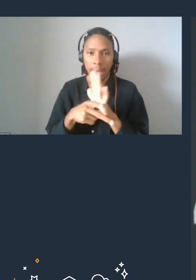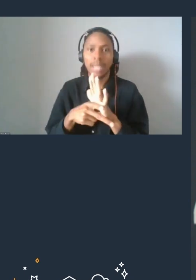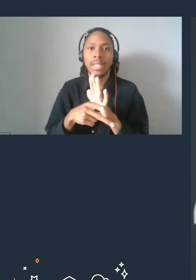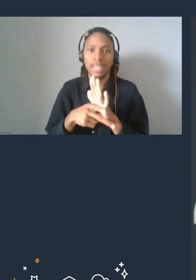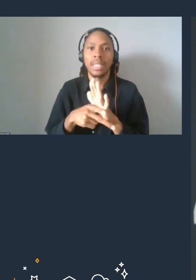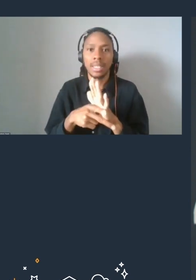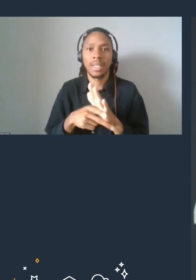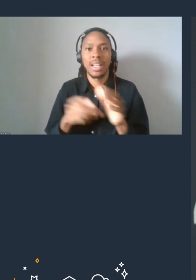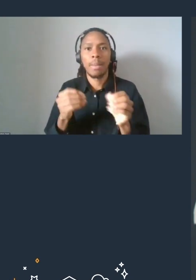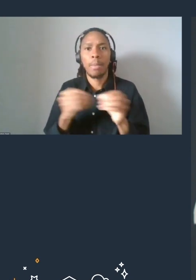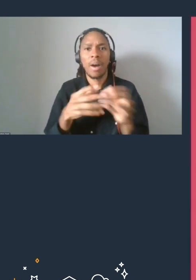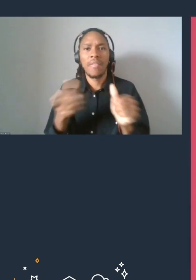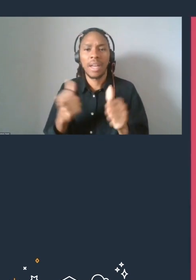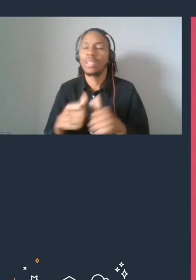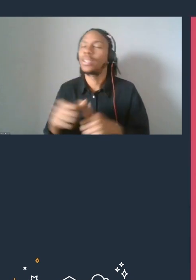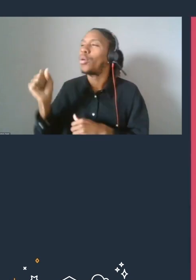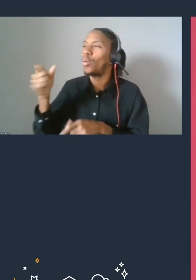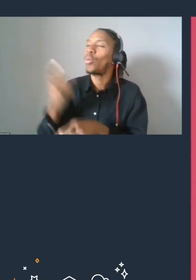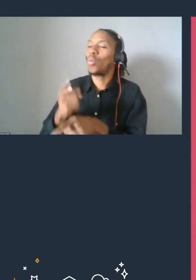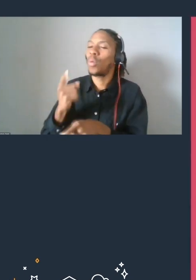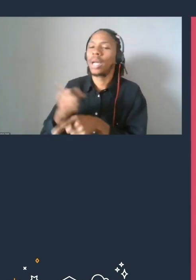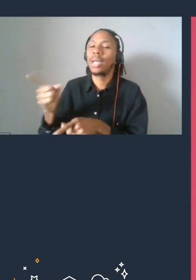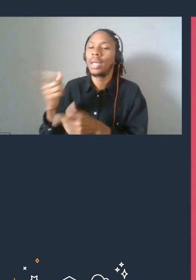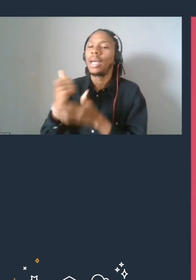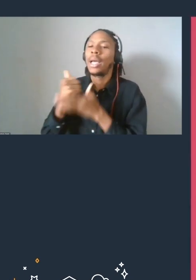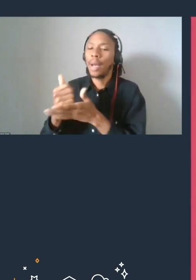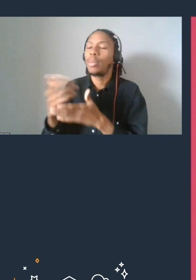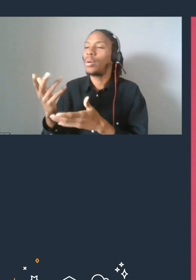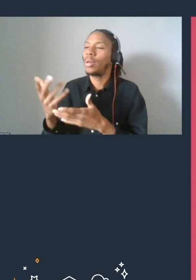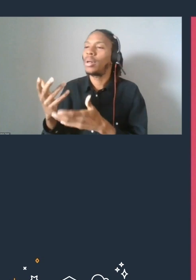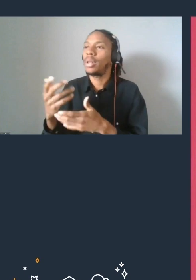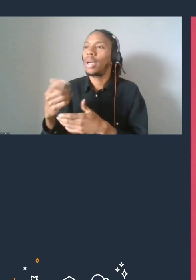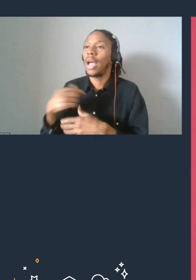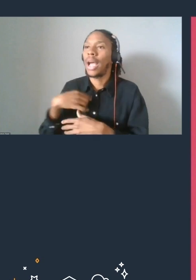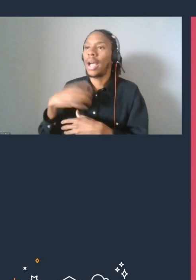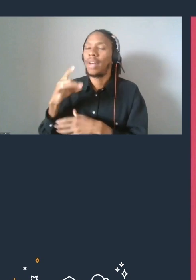That's right, they help you. I find the policy validator very helpful